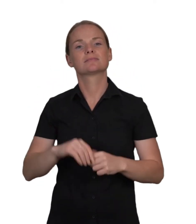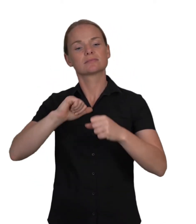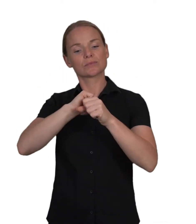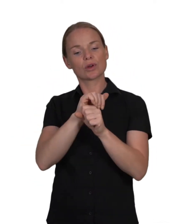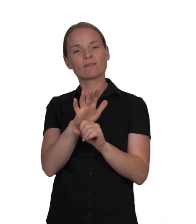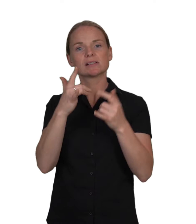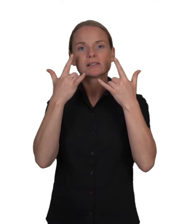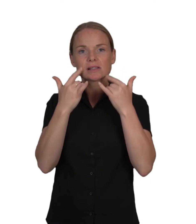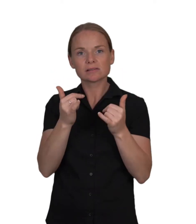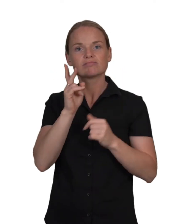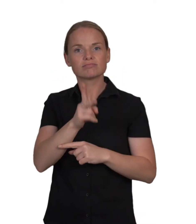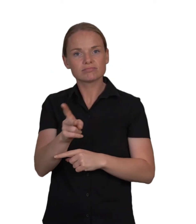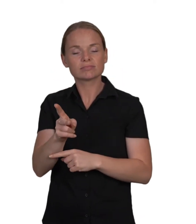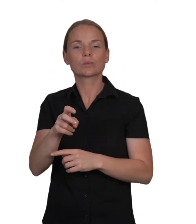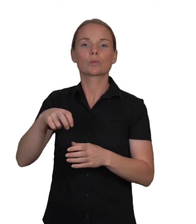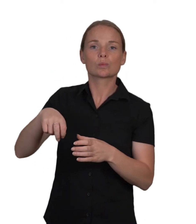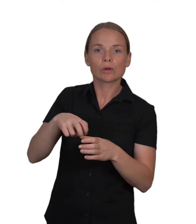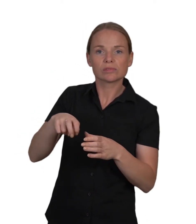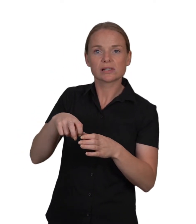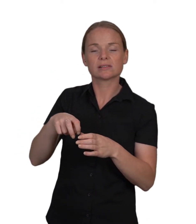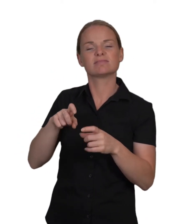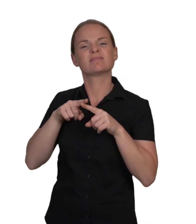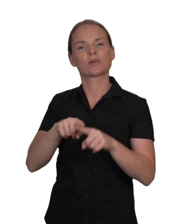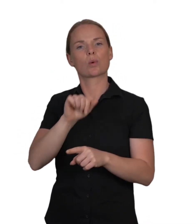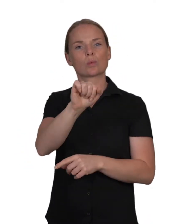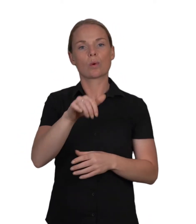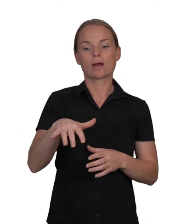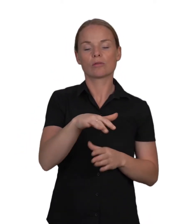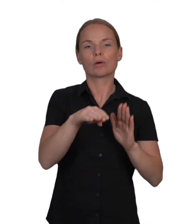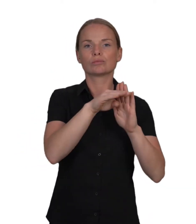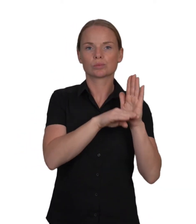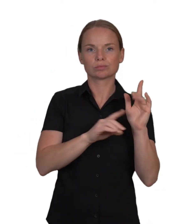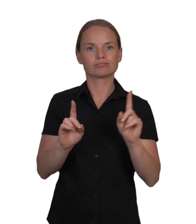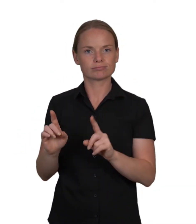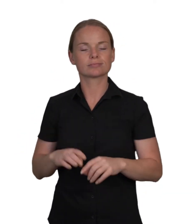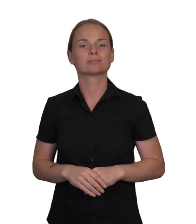COVID-19 testing and quarantine/isolation as required by your state/territory.